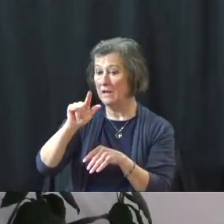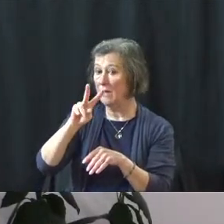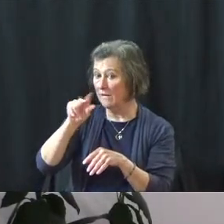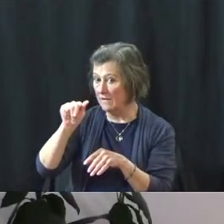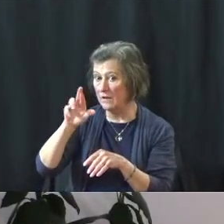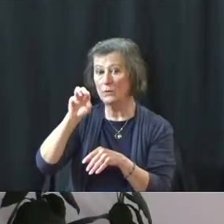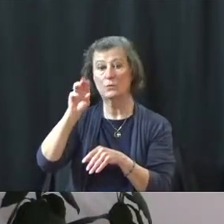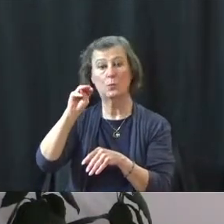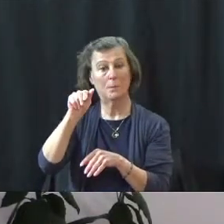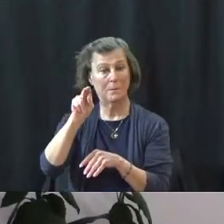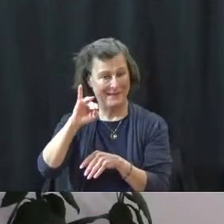Romania.